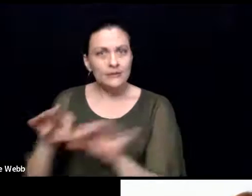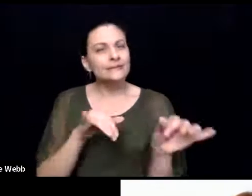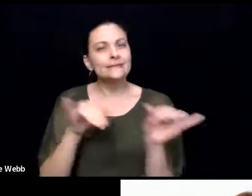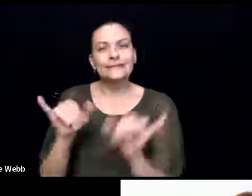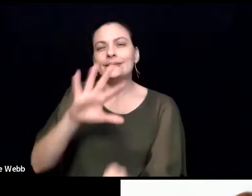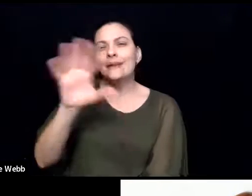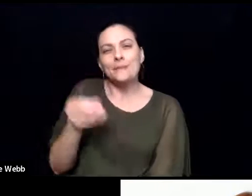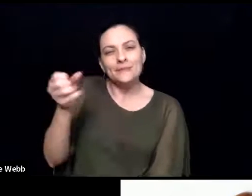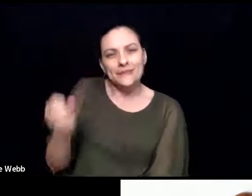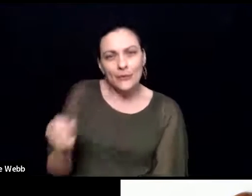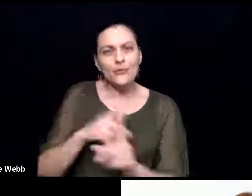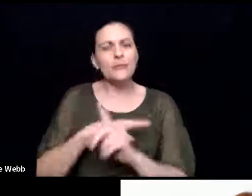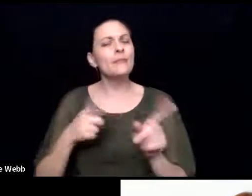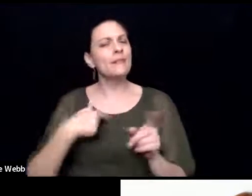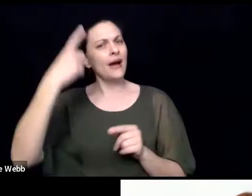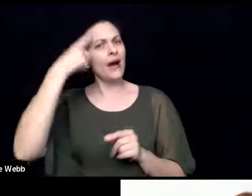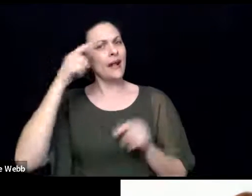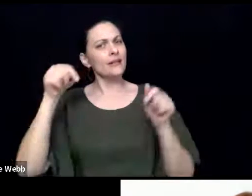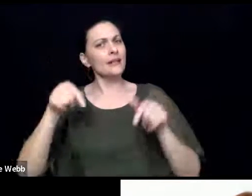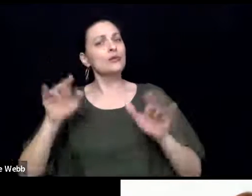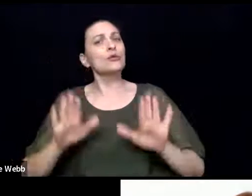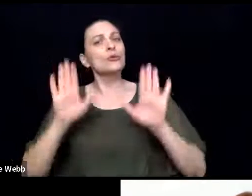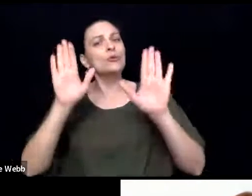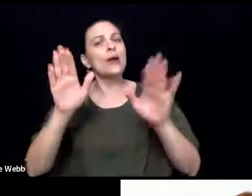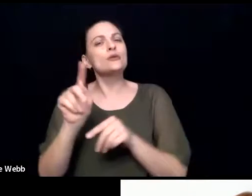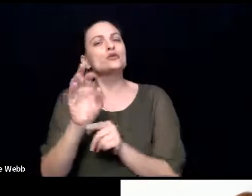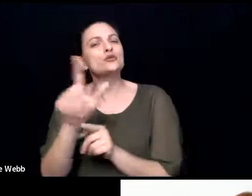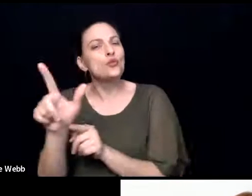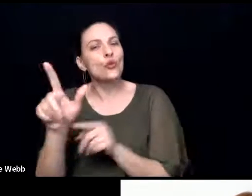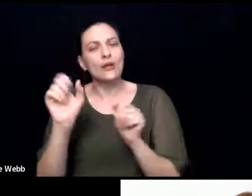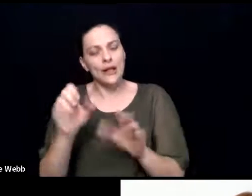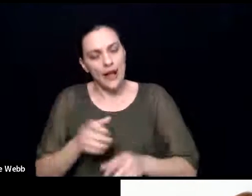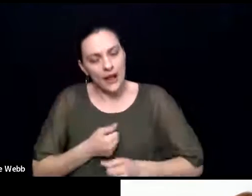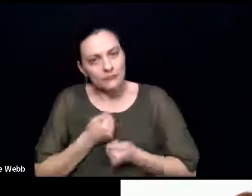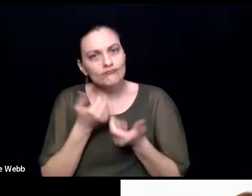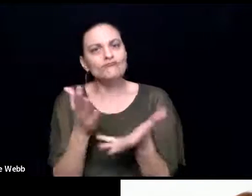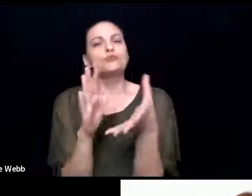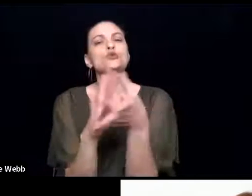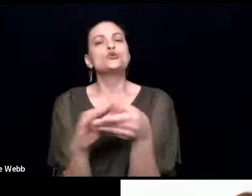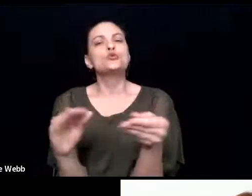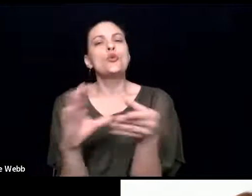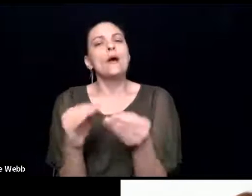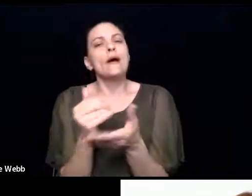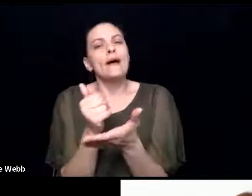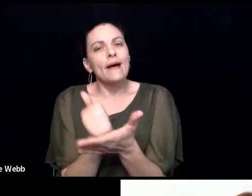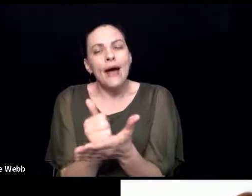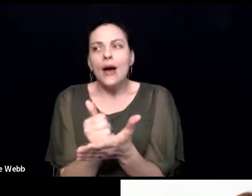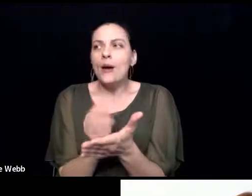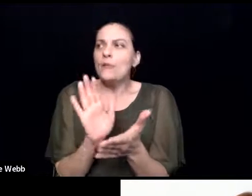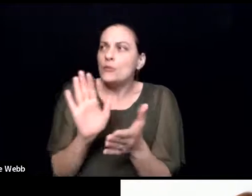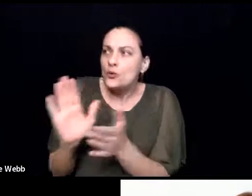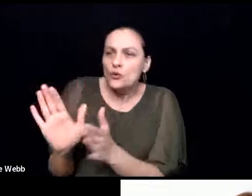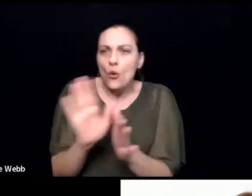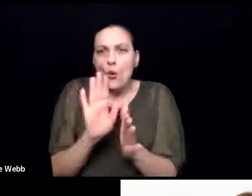tell their stories. I do believe in the power of telling stories but also, you know, having people,